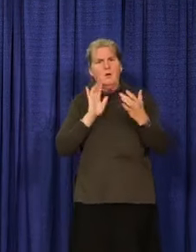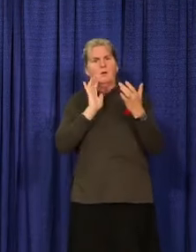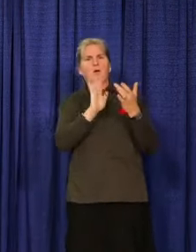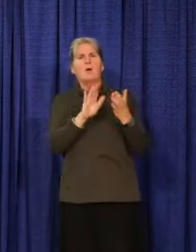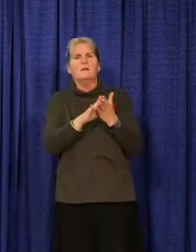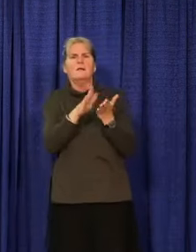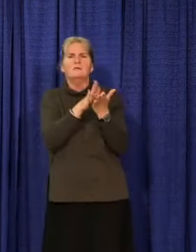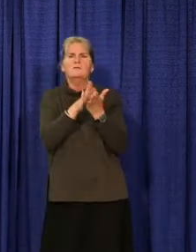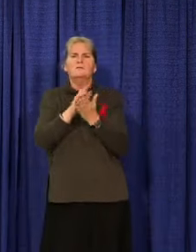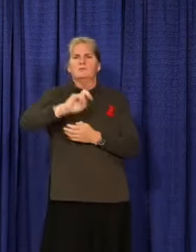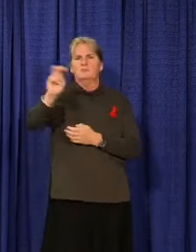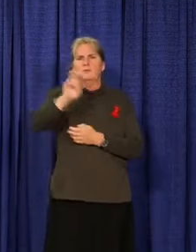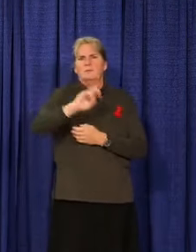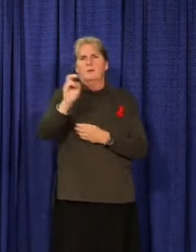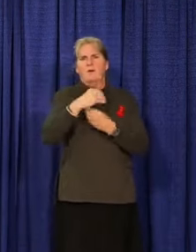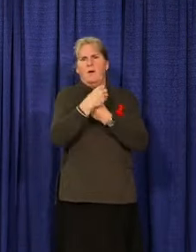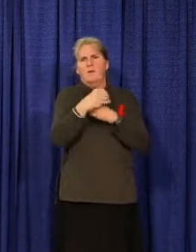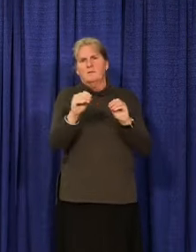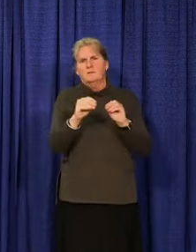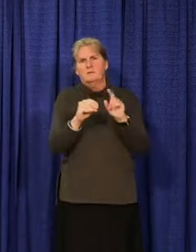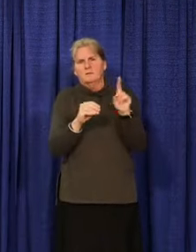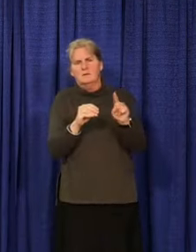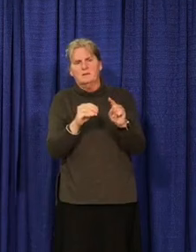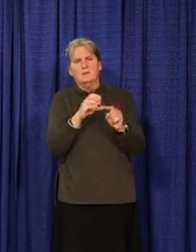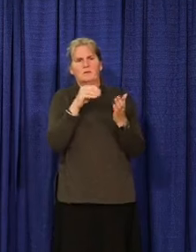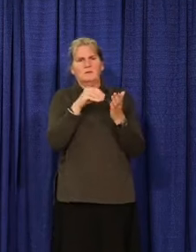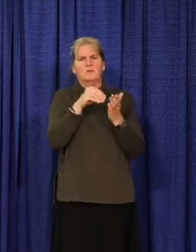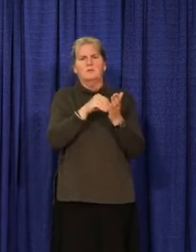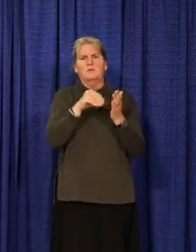transportation officer at